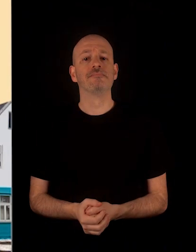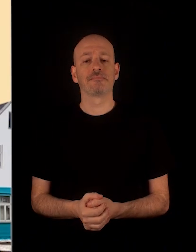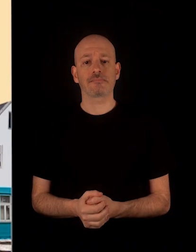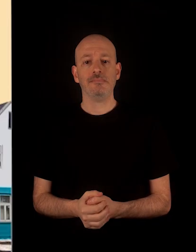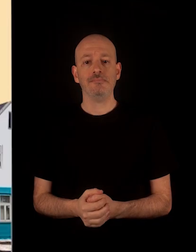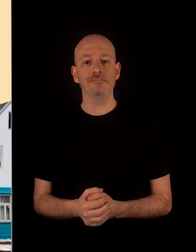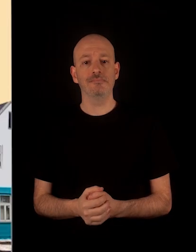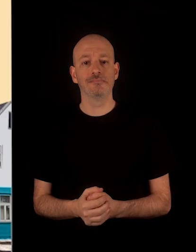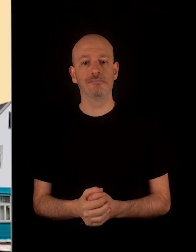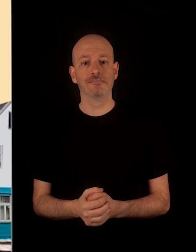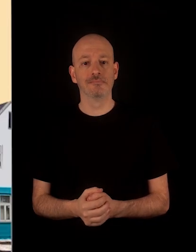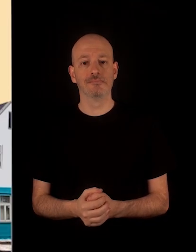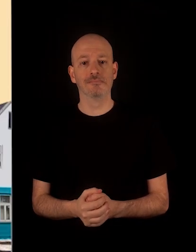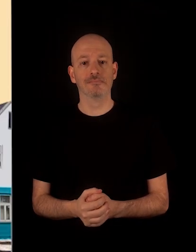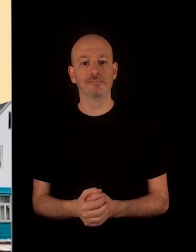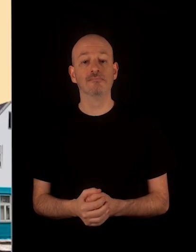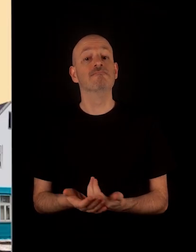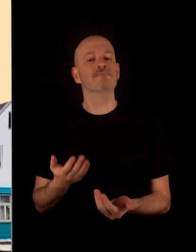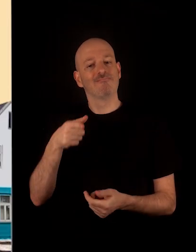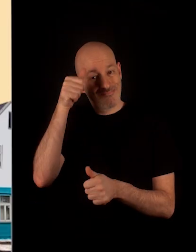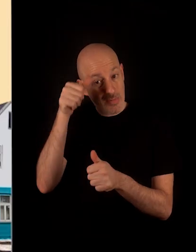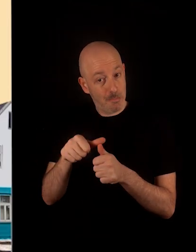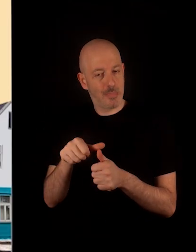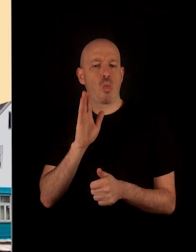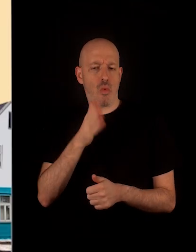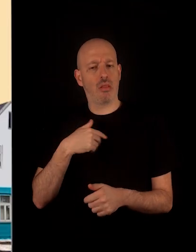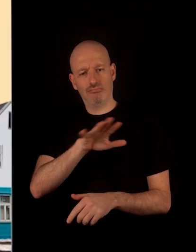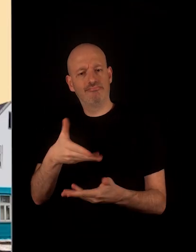then this is up to you if you would like to charge participants.